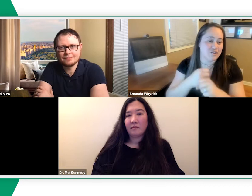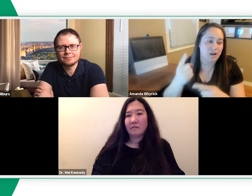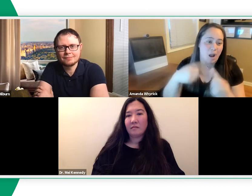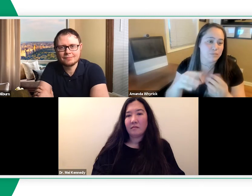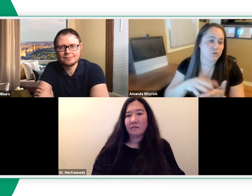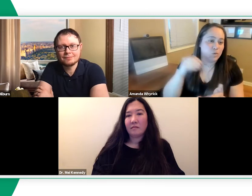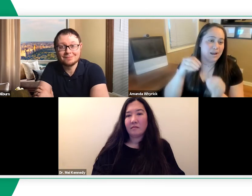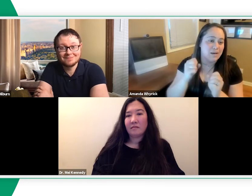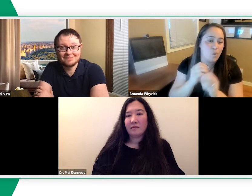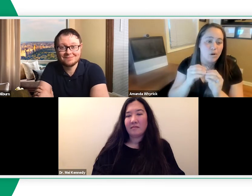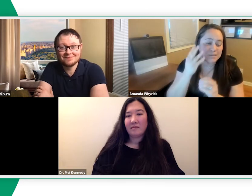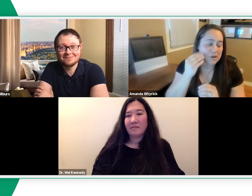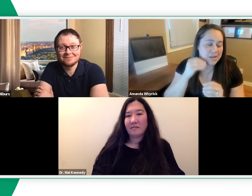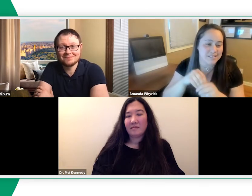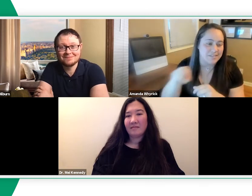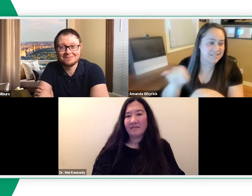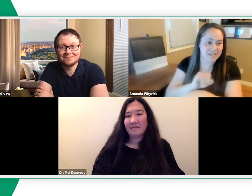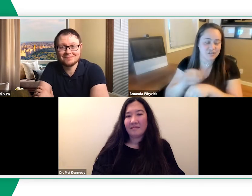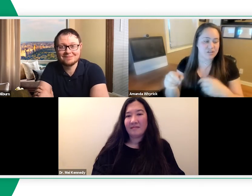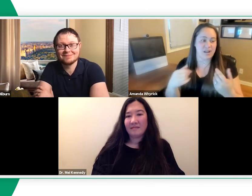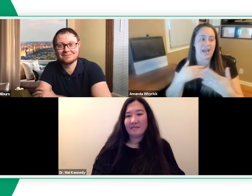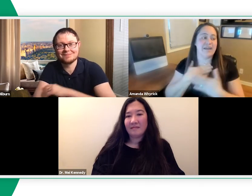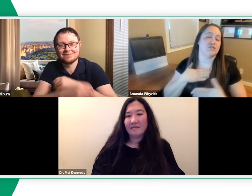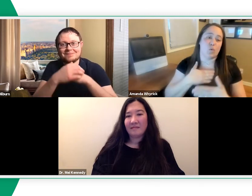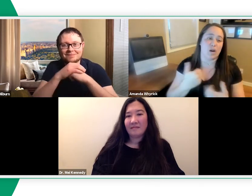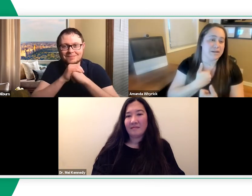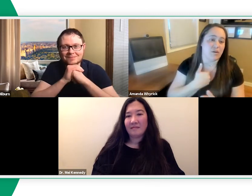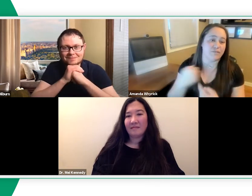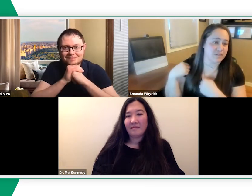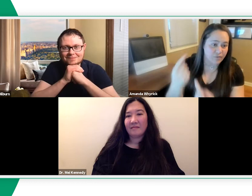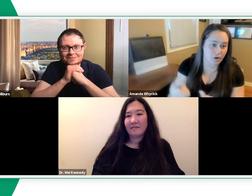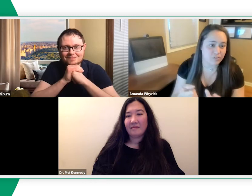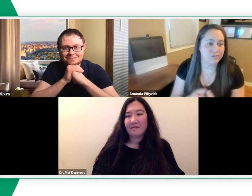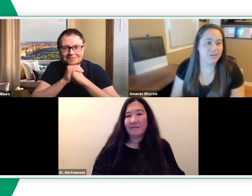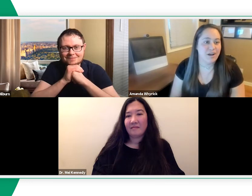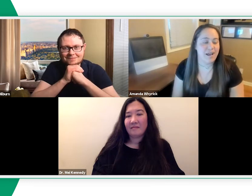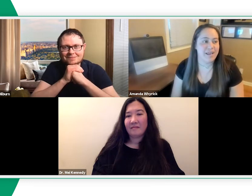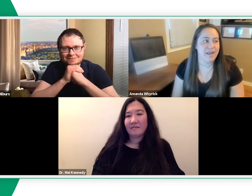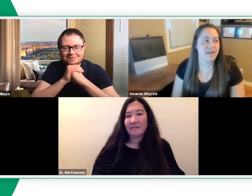come, to get more experience in this industry. I have enjoyed myself thus far.